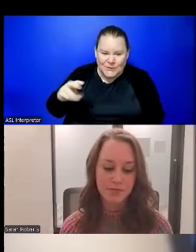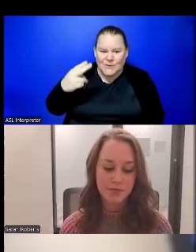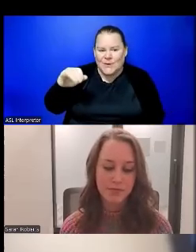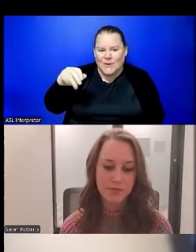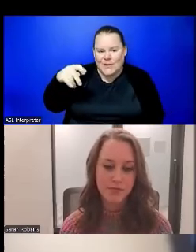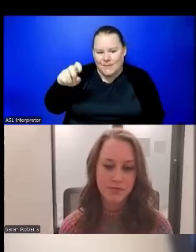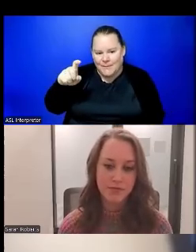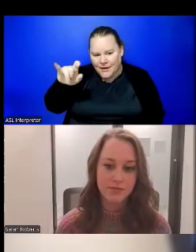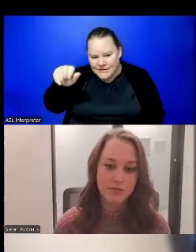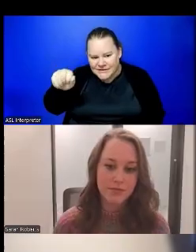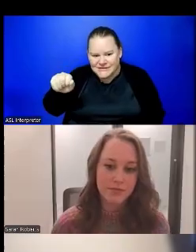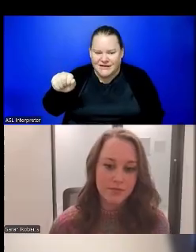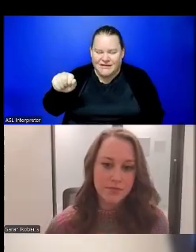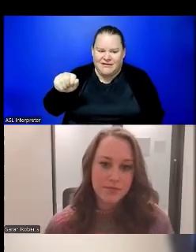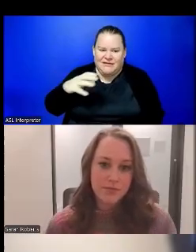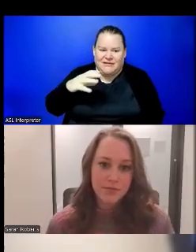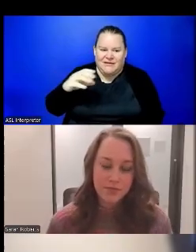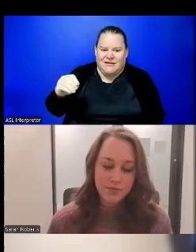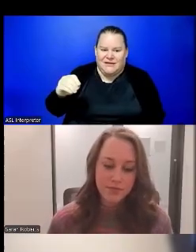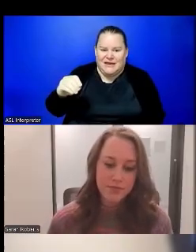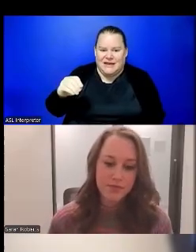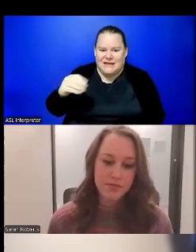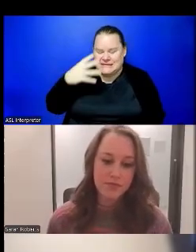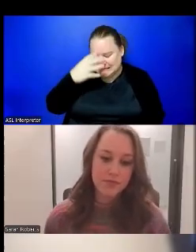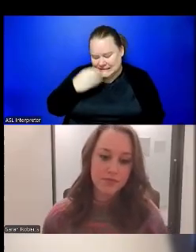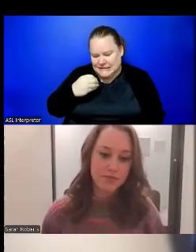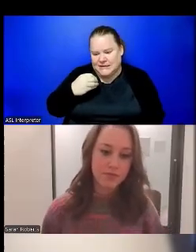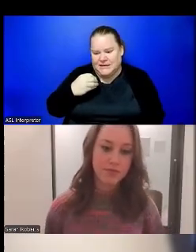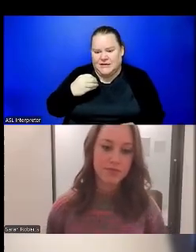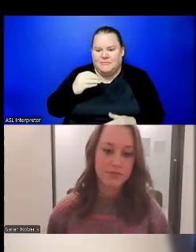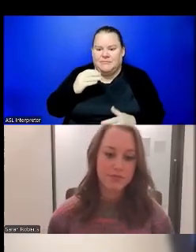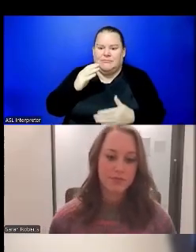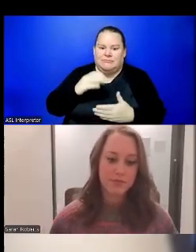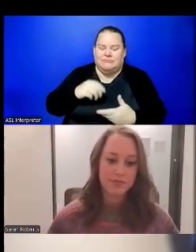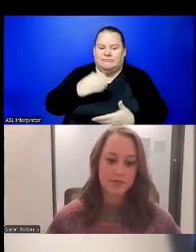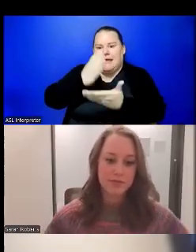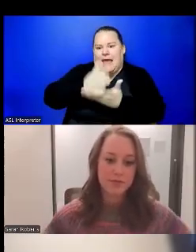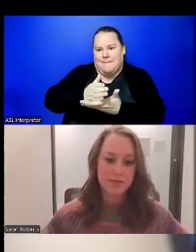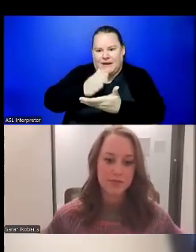central sleep apnea. They have hypogonadism, so we tend to see